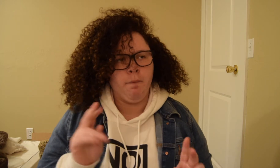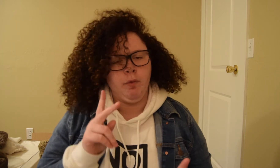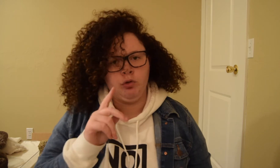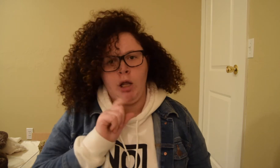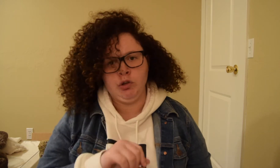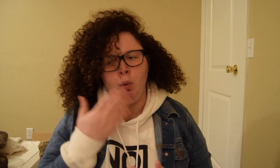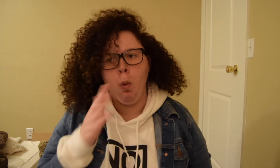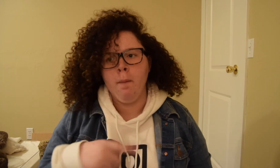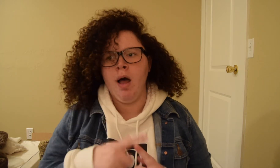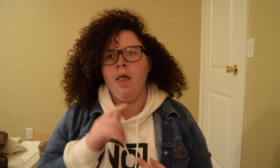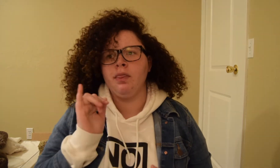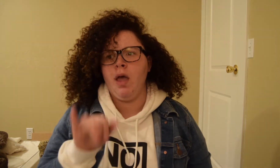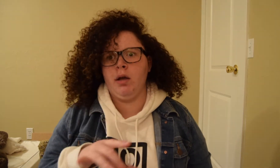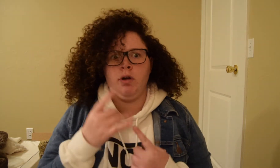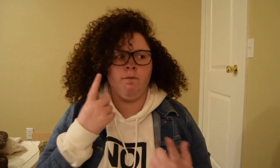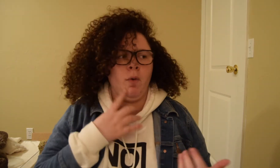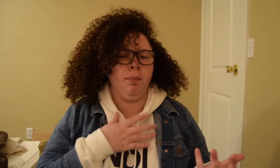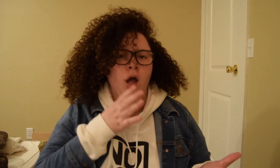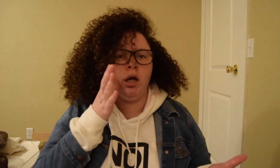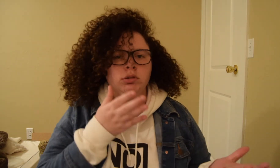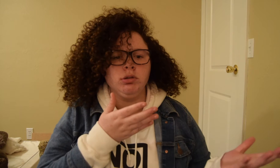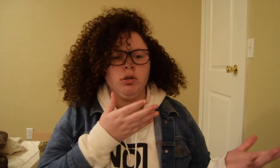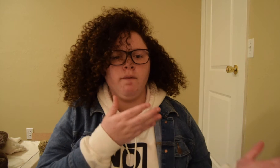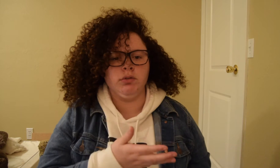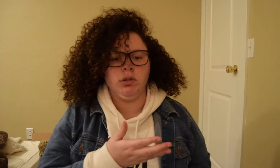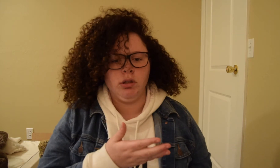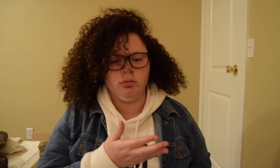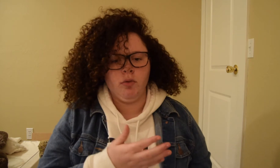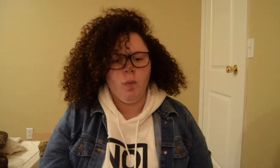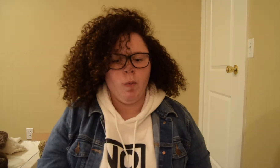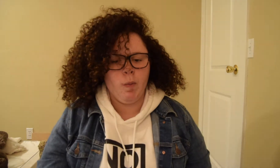Not very many know about this except for my parents obviously